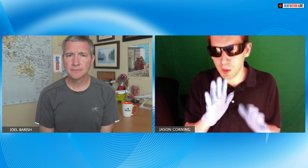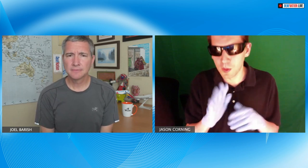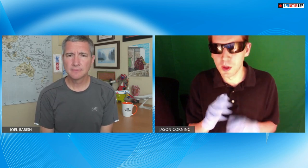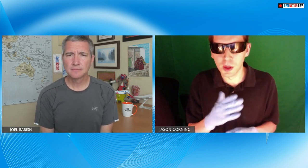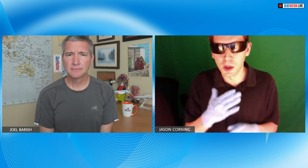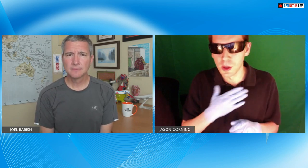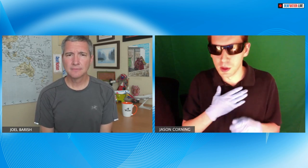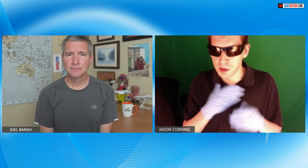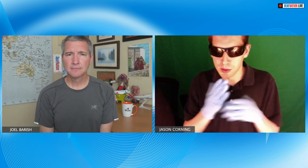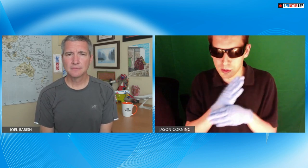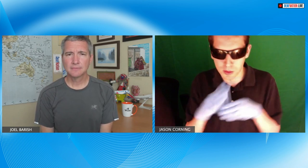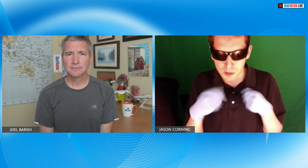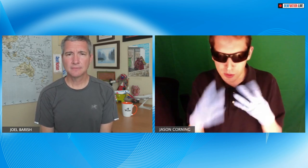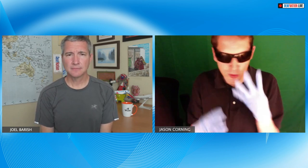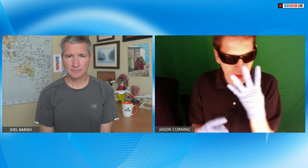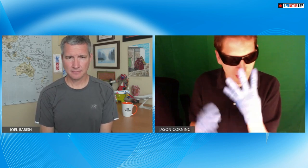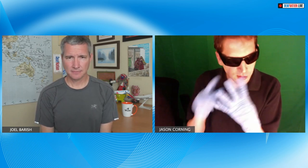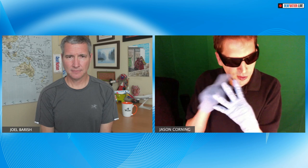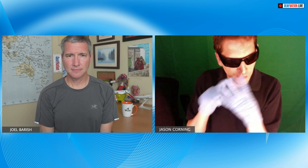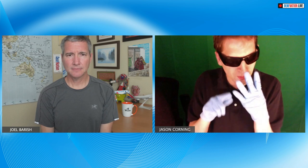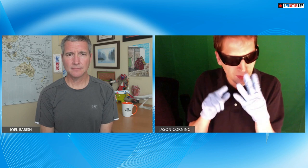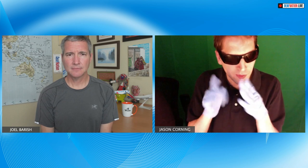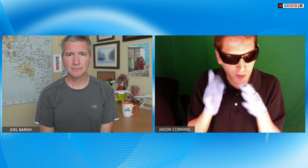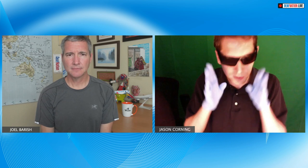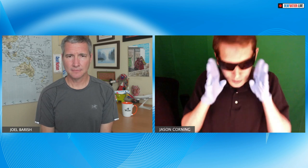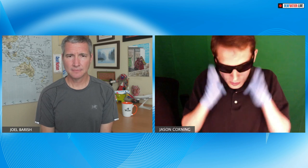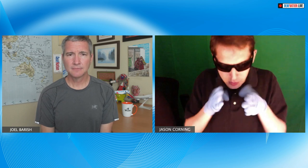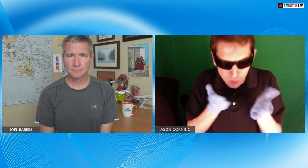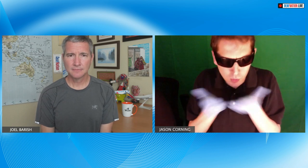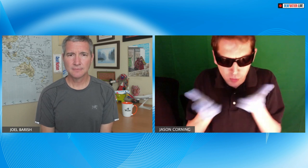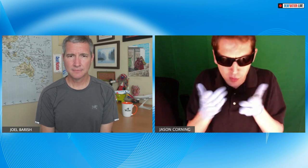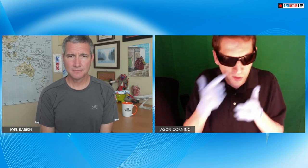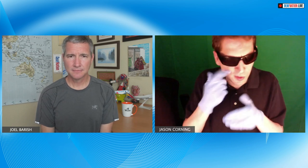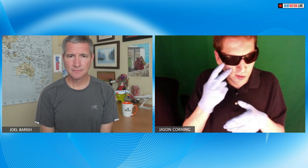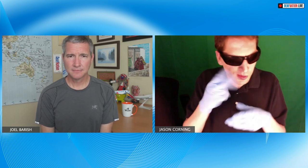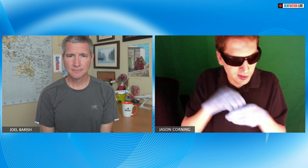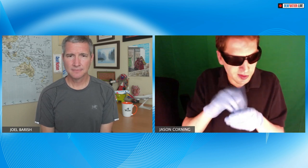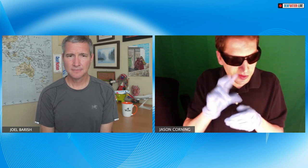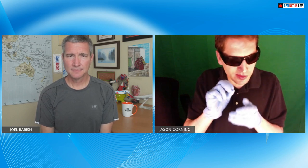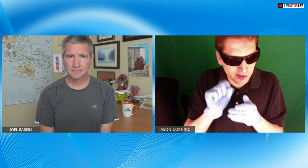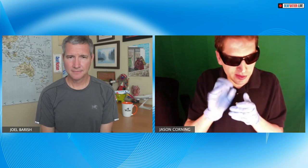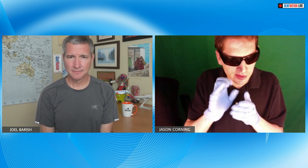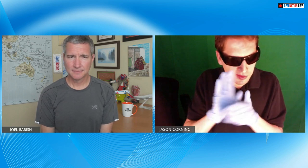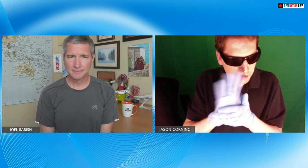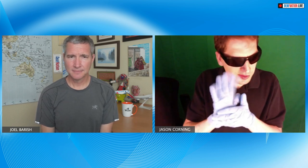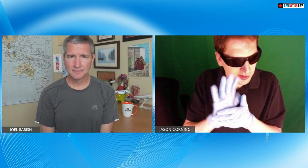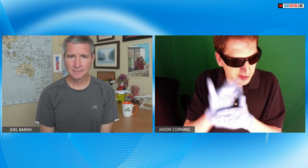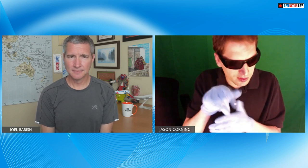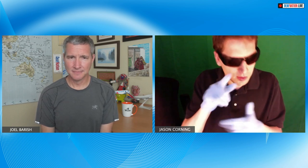Sure, my business provides 4 types of services that were shown in the 30-sec video earlier,